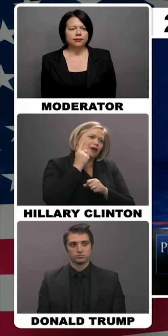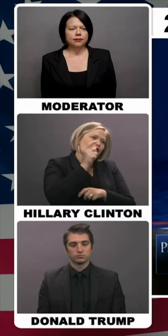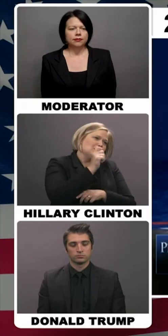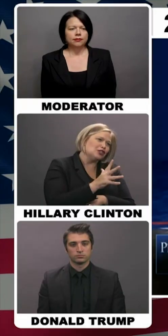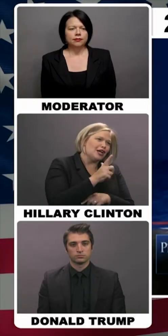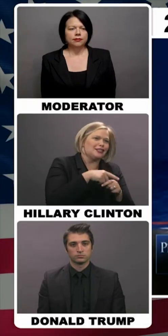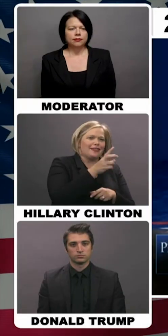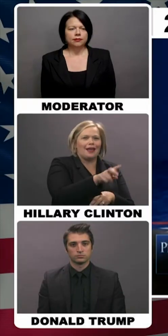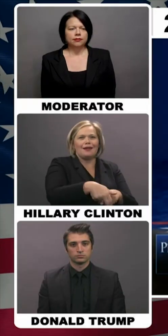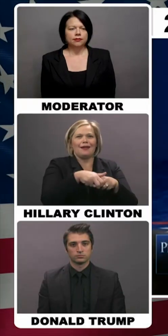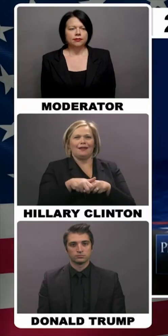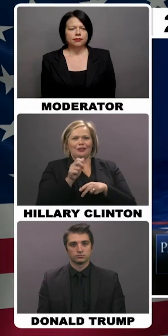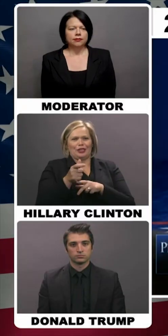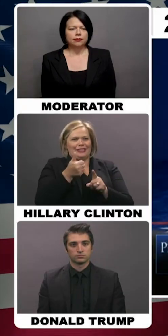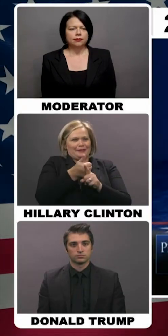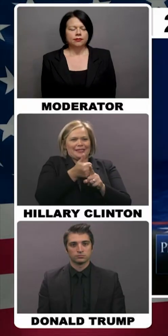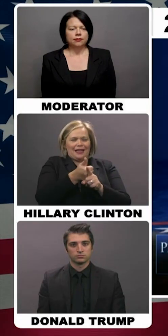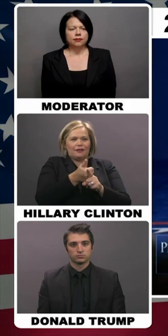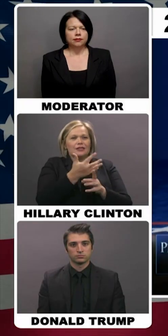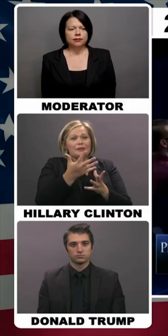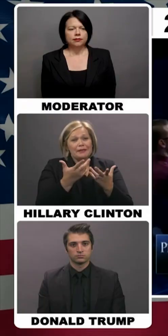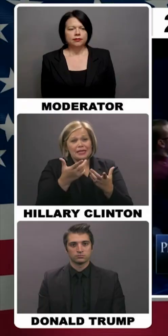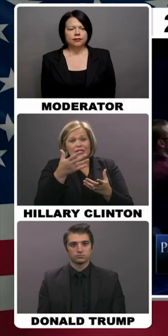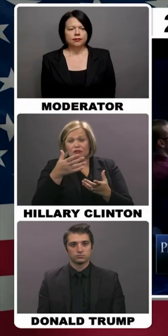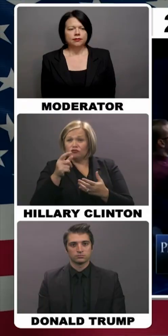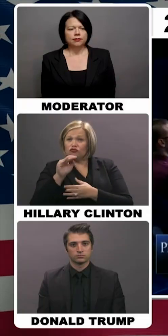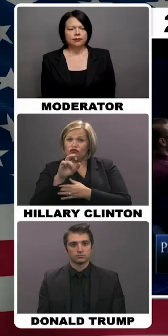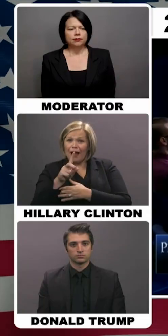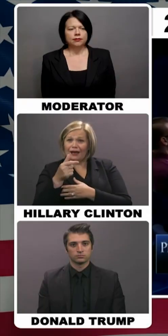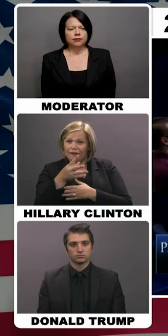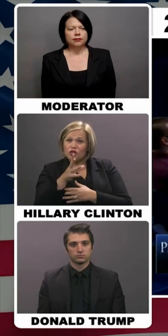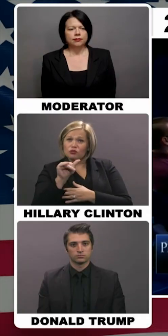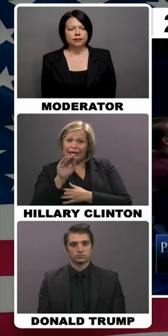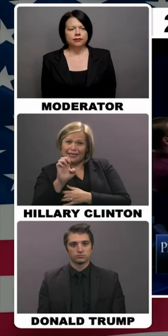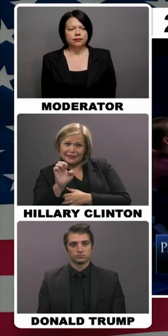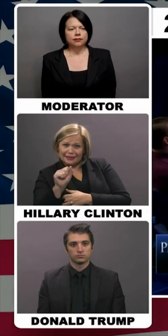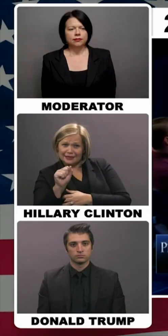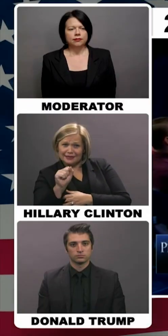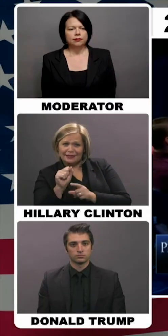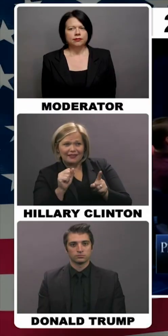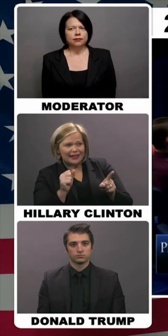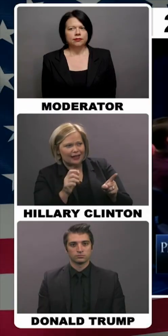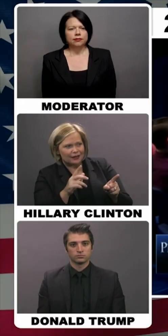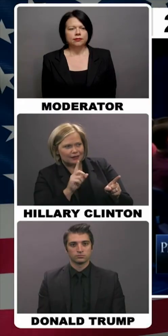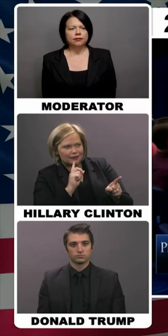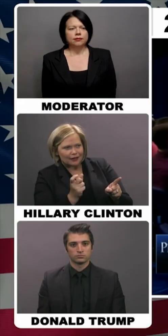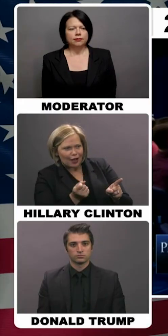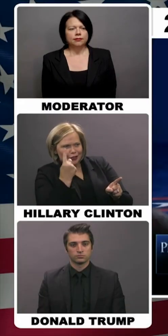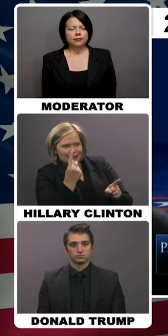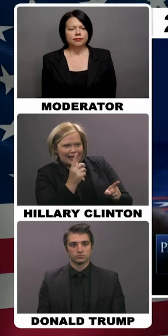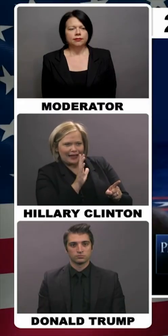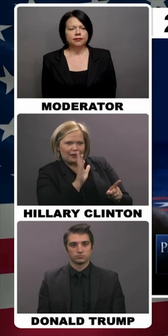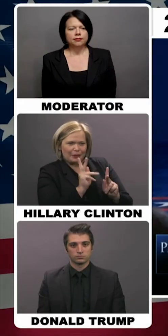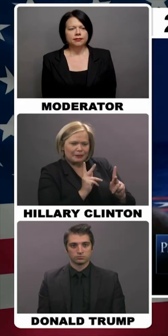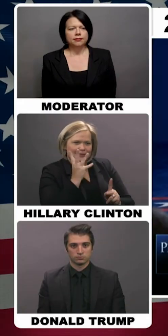but you know, maybe they tried some more cases. They actually understand what people are up against because I think the current court has